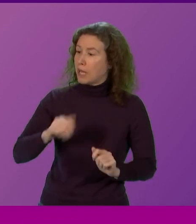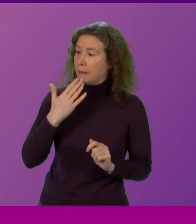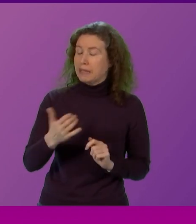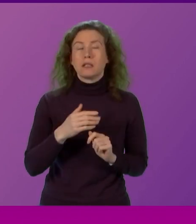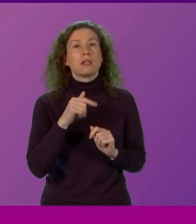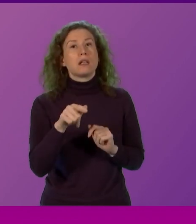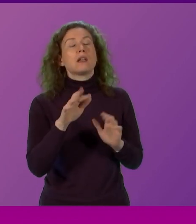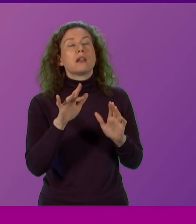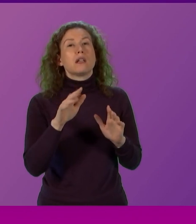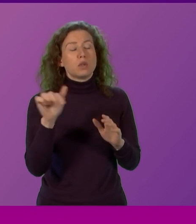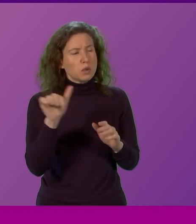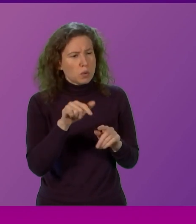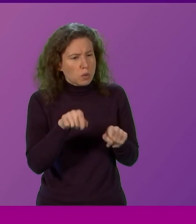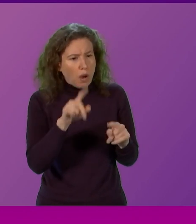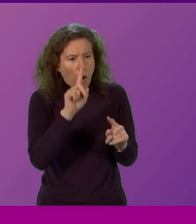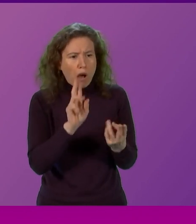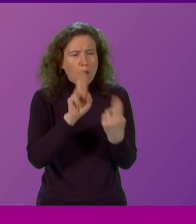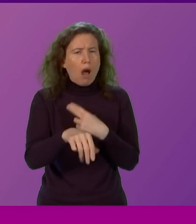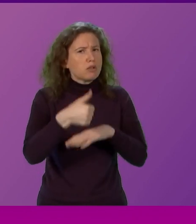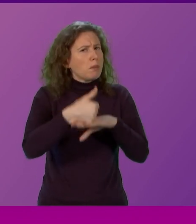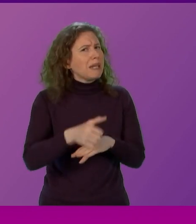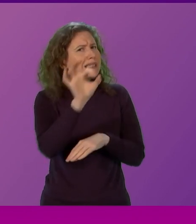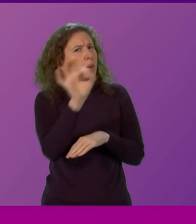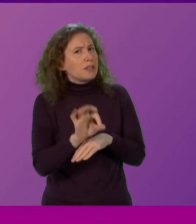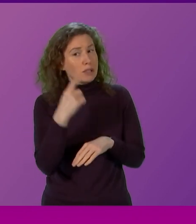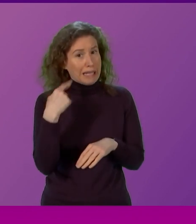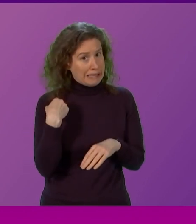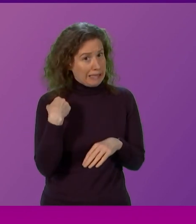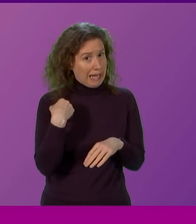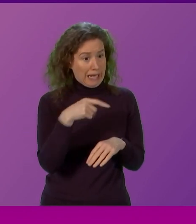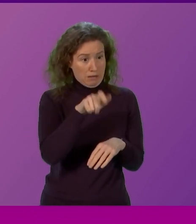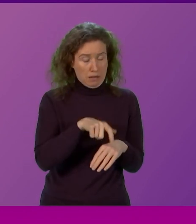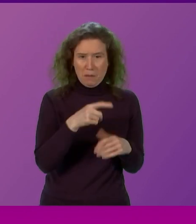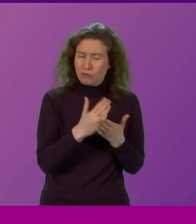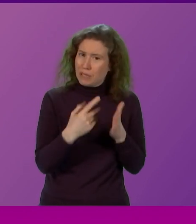being absolutely unable to answer a basic, but very important, question yesterday.